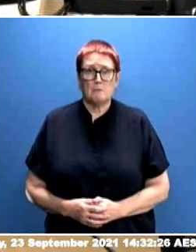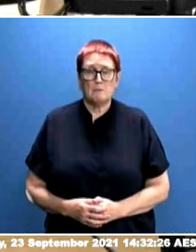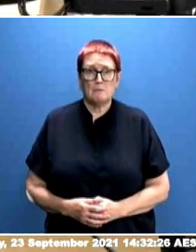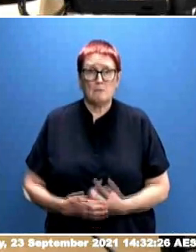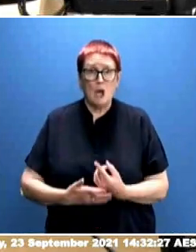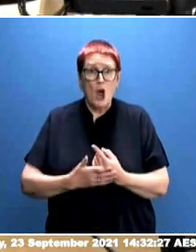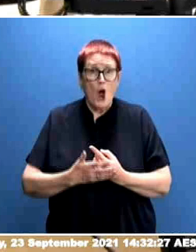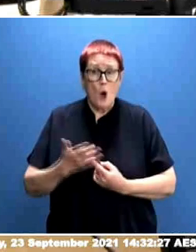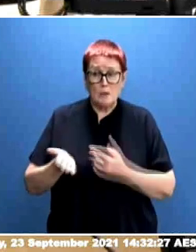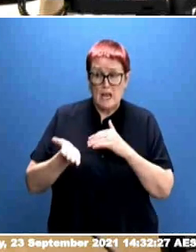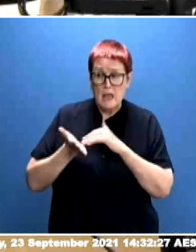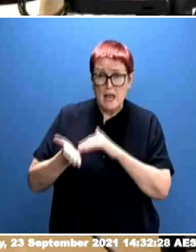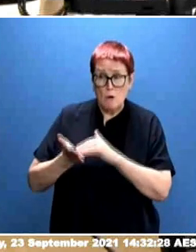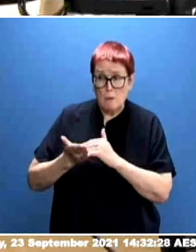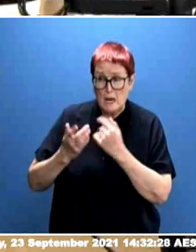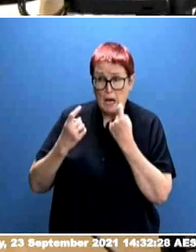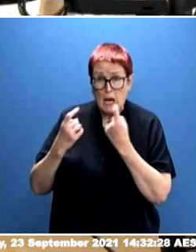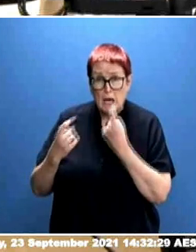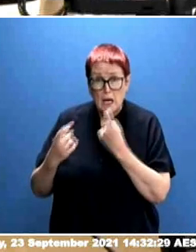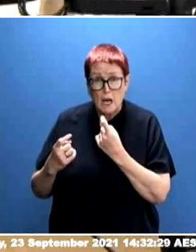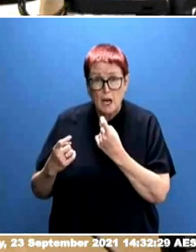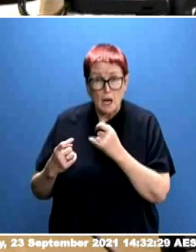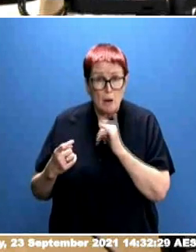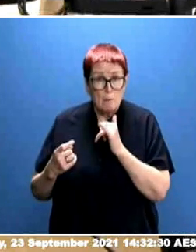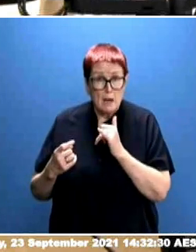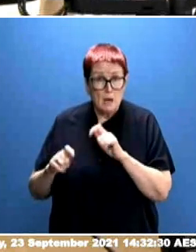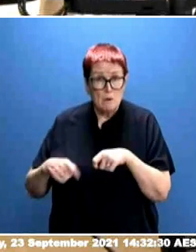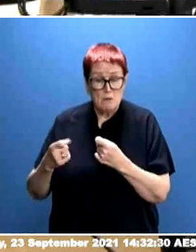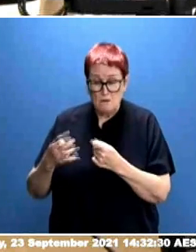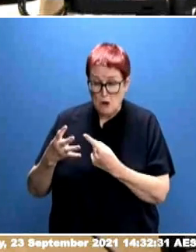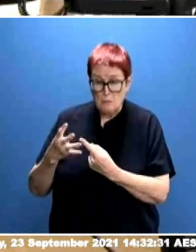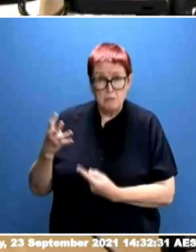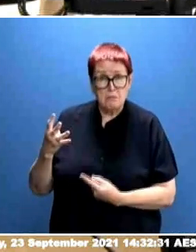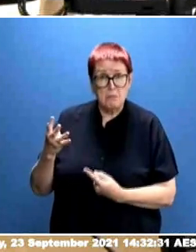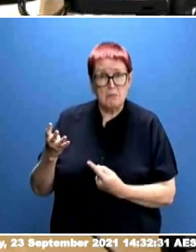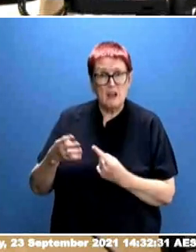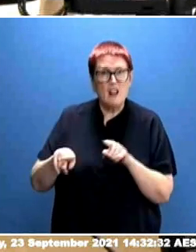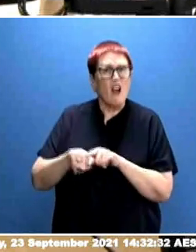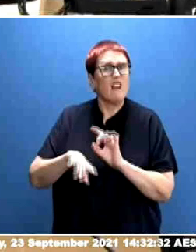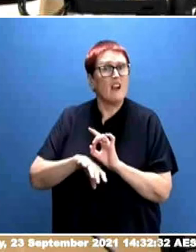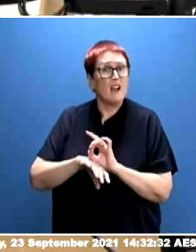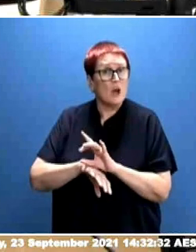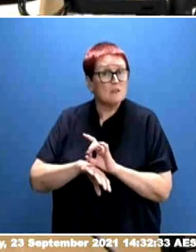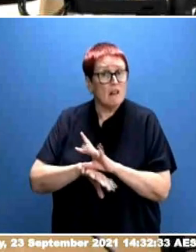care being provided, but there may be some other actual therapy that's provided or